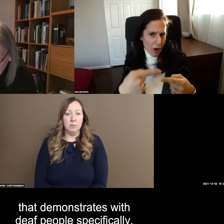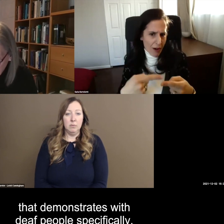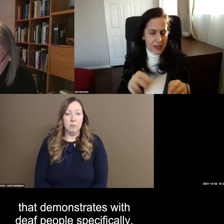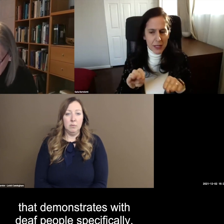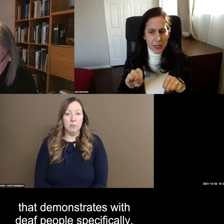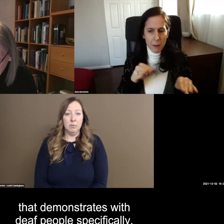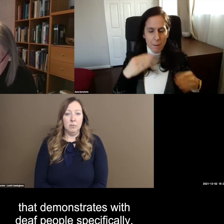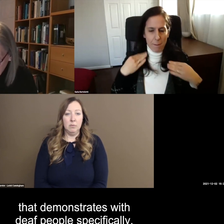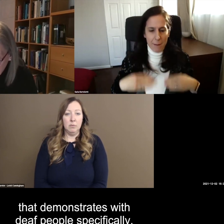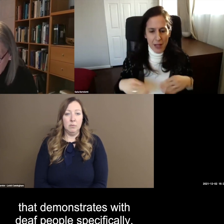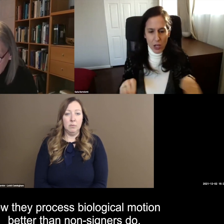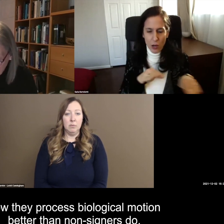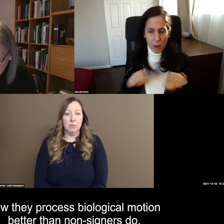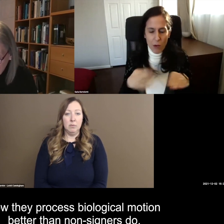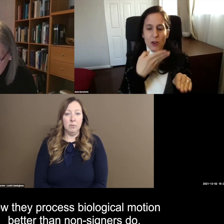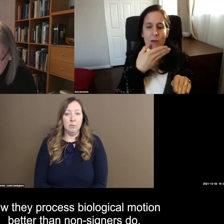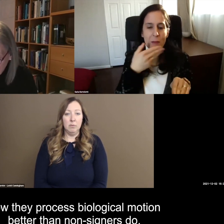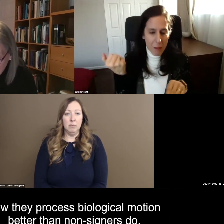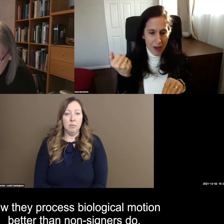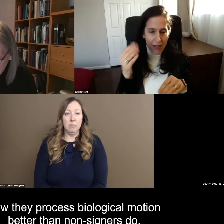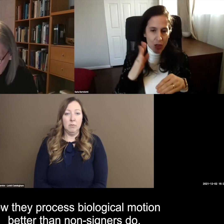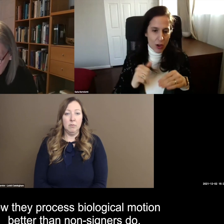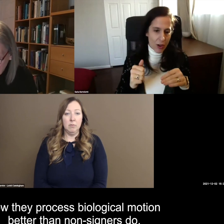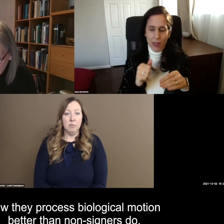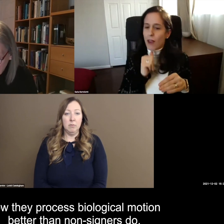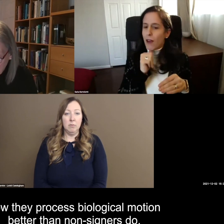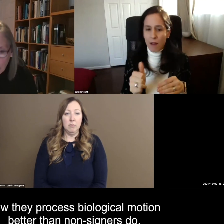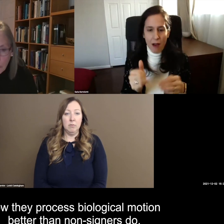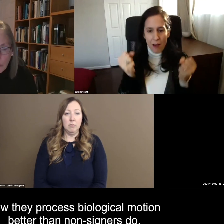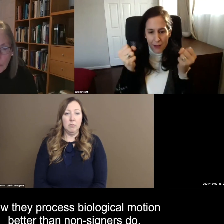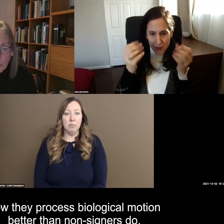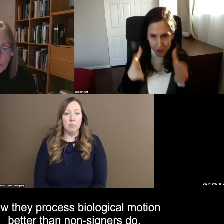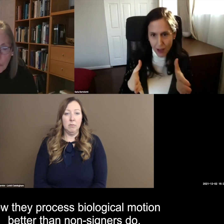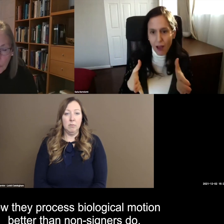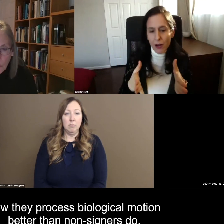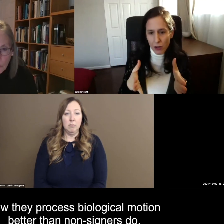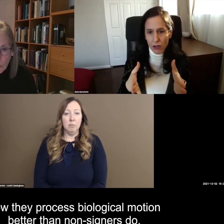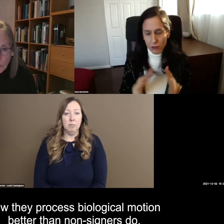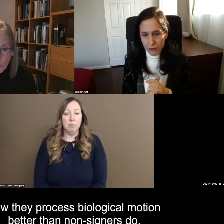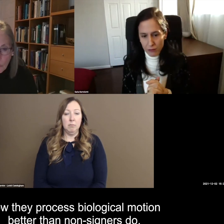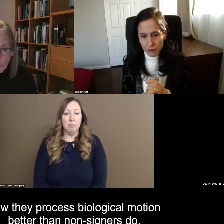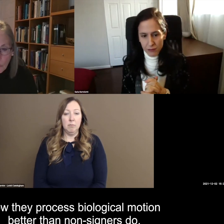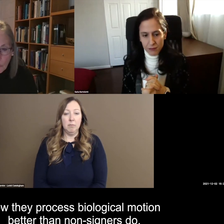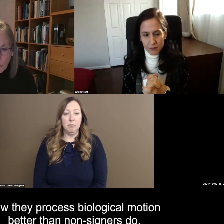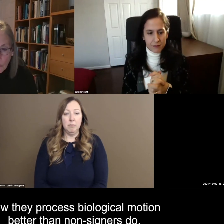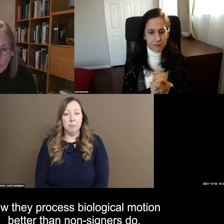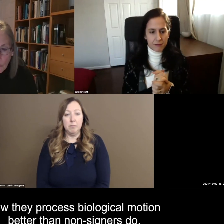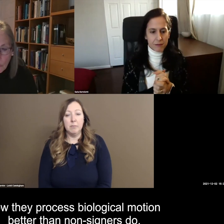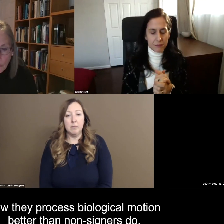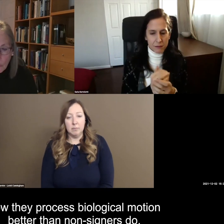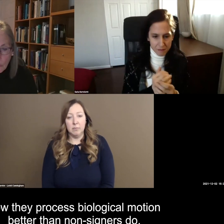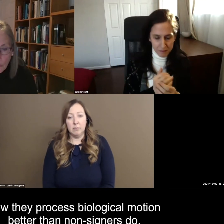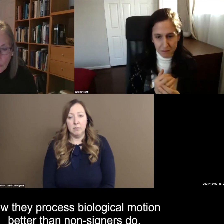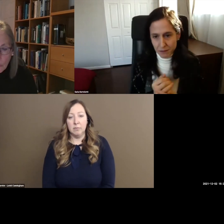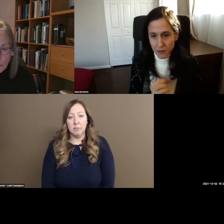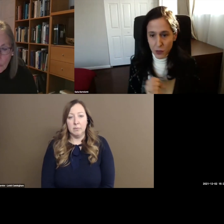specifically uh how they process biological motion